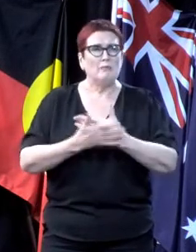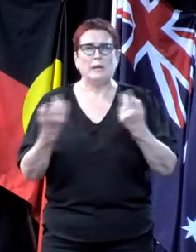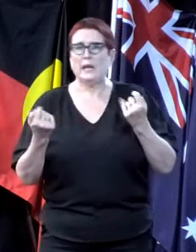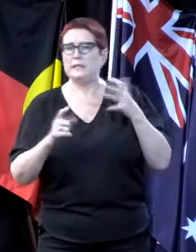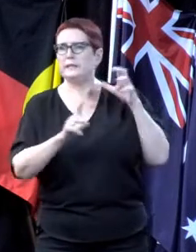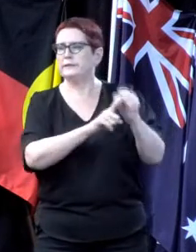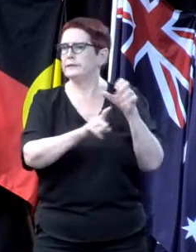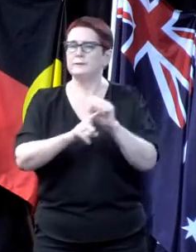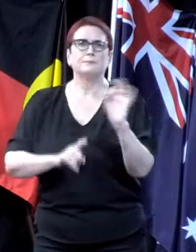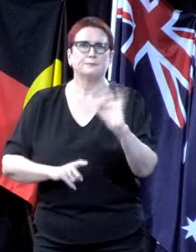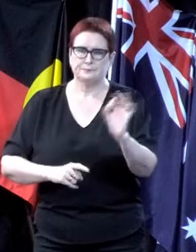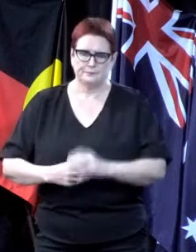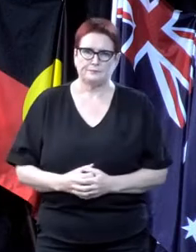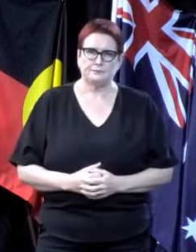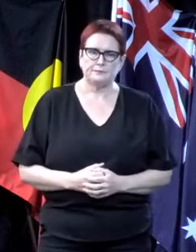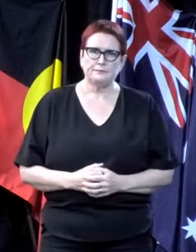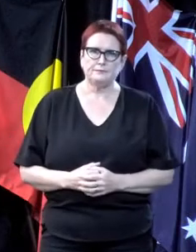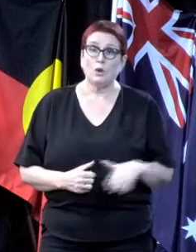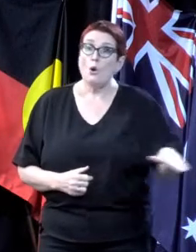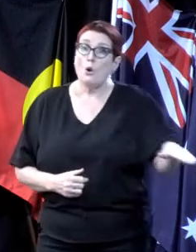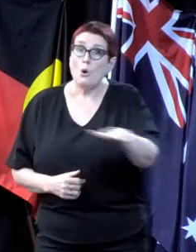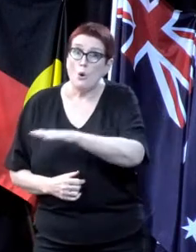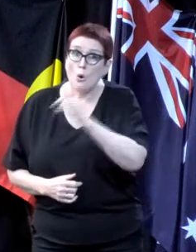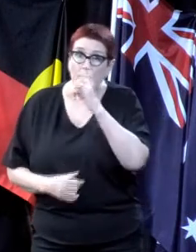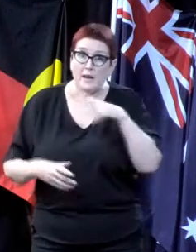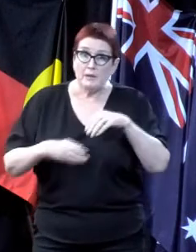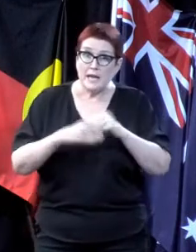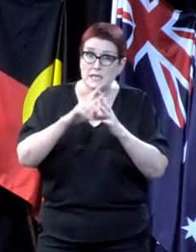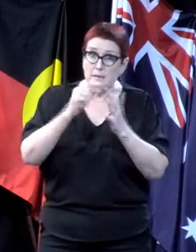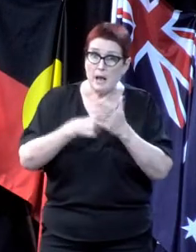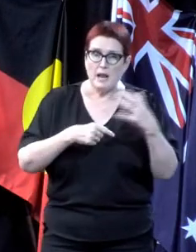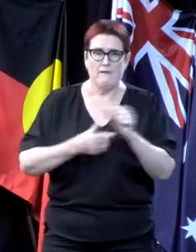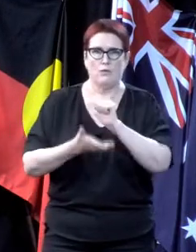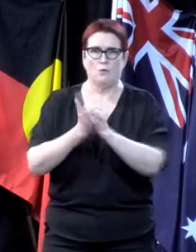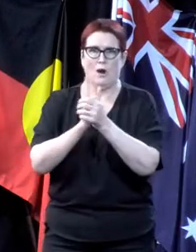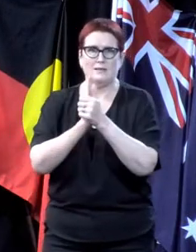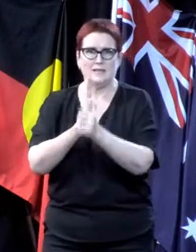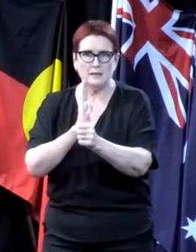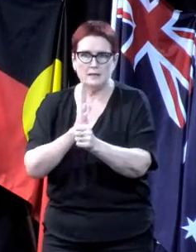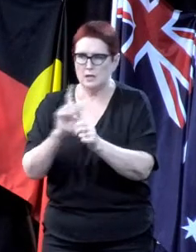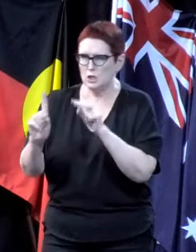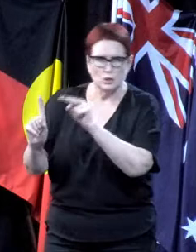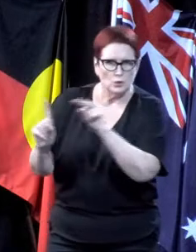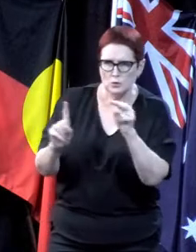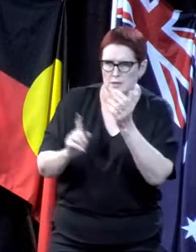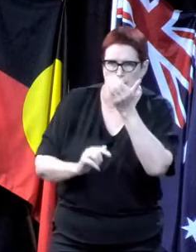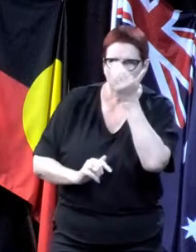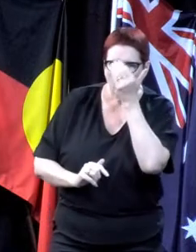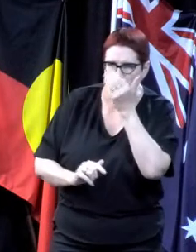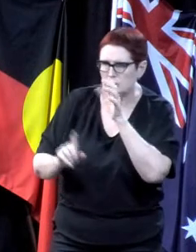So we need all people involved in the Department to be skilled in seeing those practices clearly and to speak honestly about them